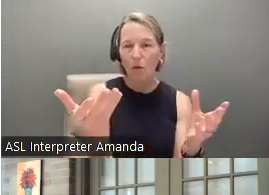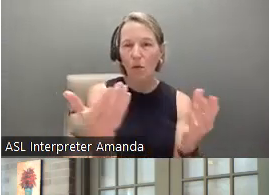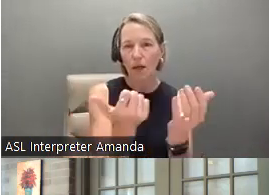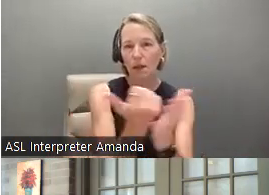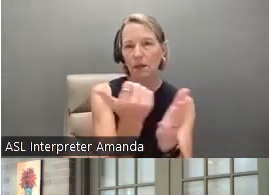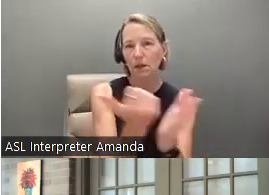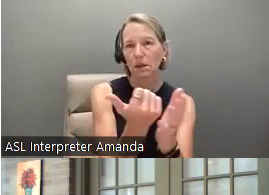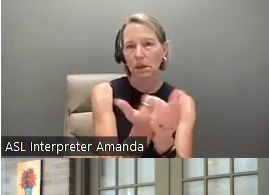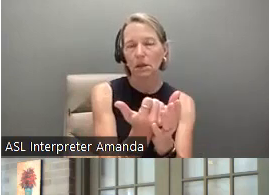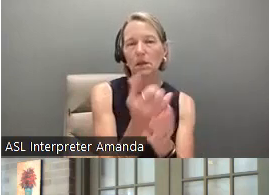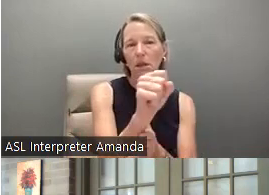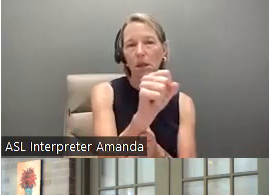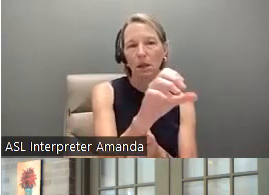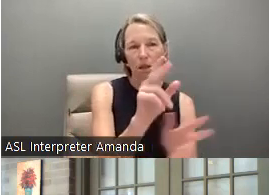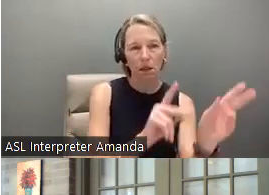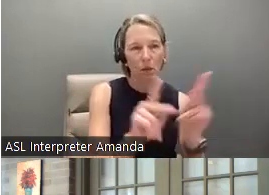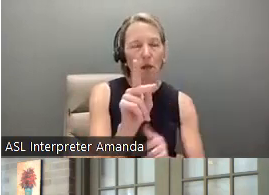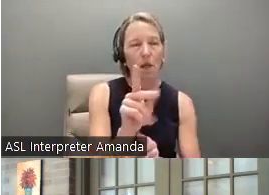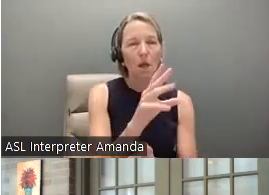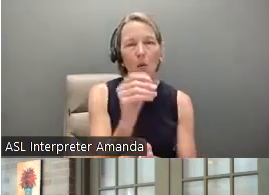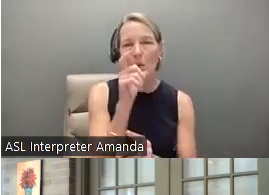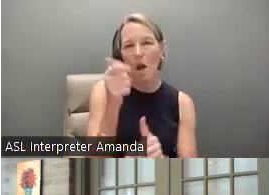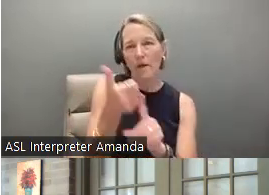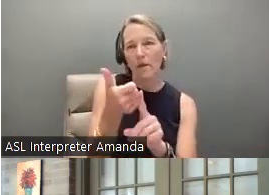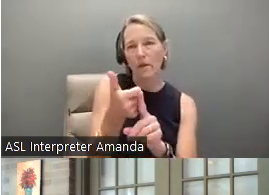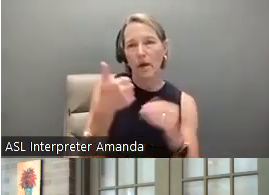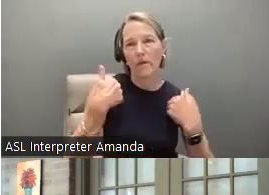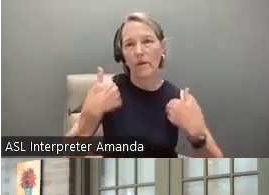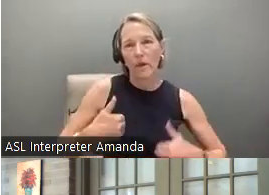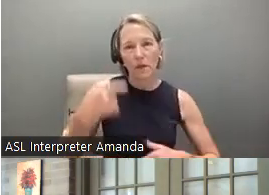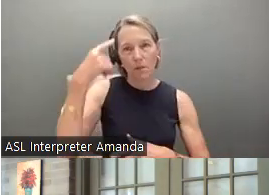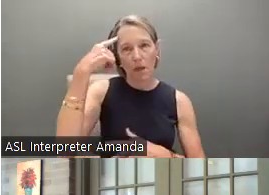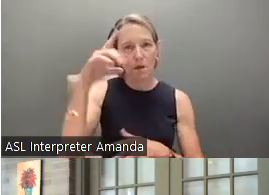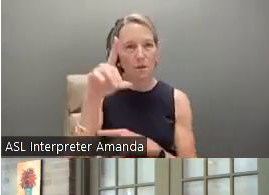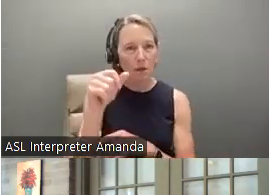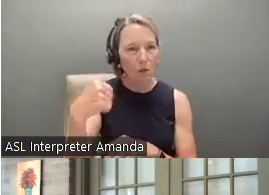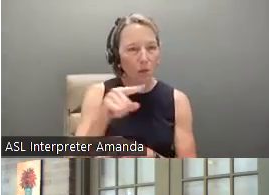information to South Carolina residents who have a physical or mental disability we were established